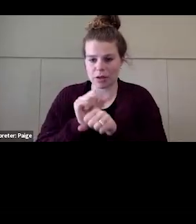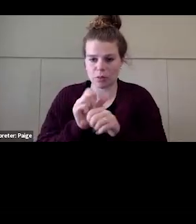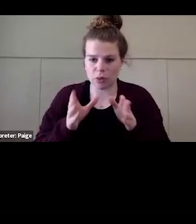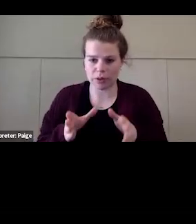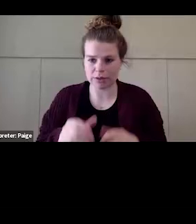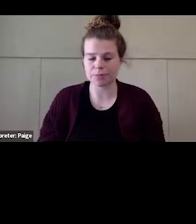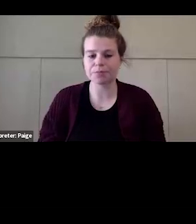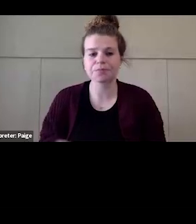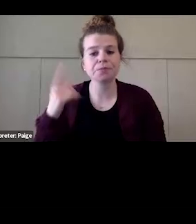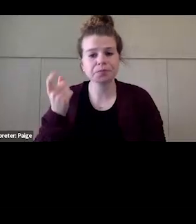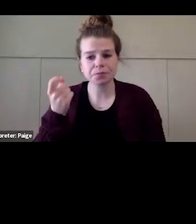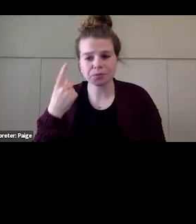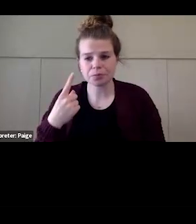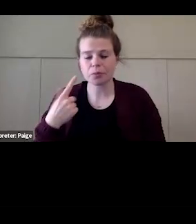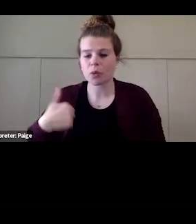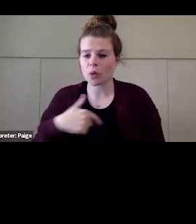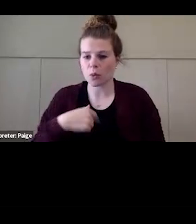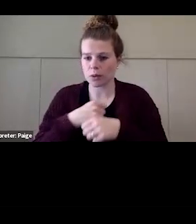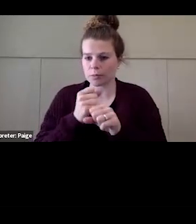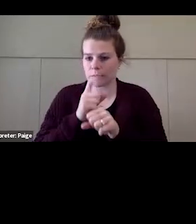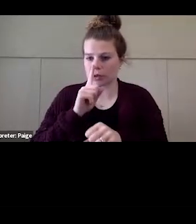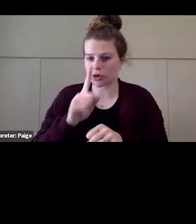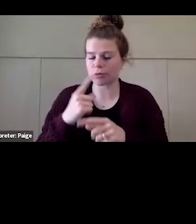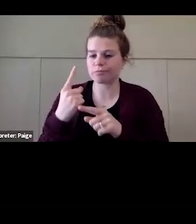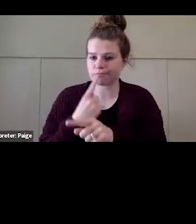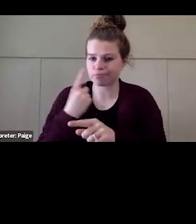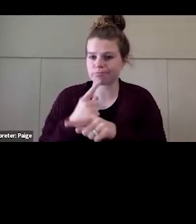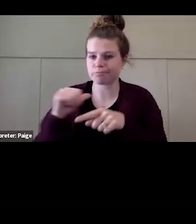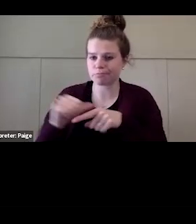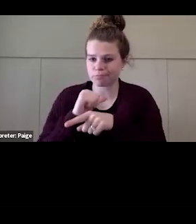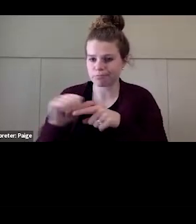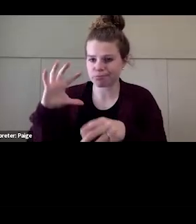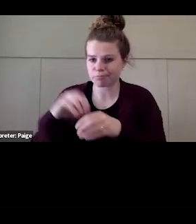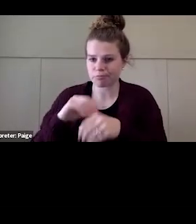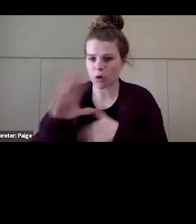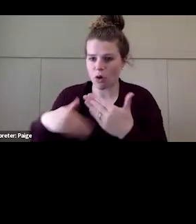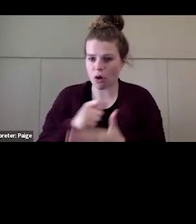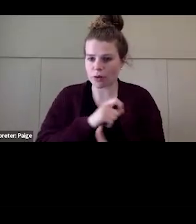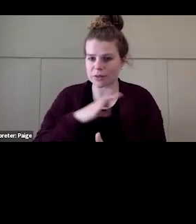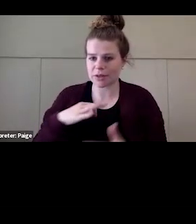But we do ensure that they are properly trained. All of our staff are going through an eight-week academy